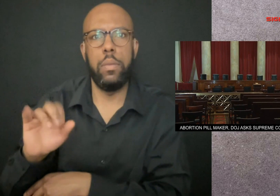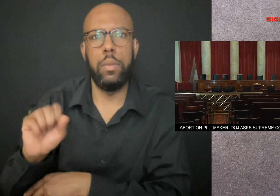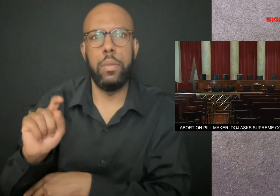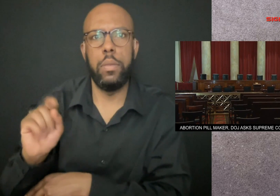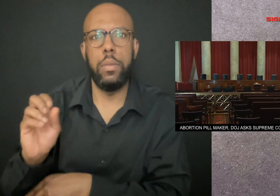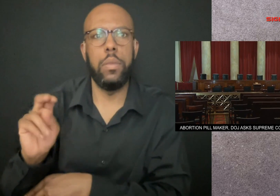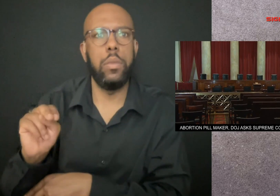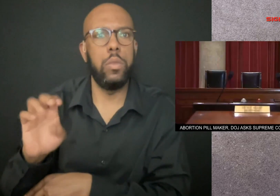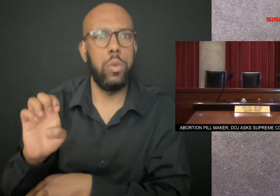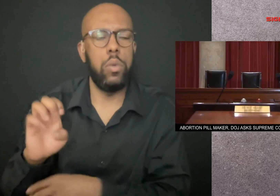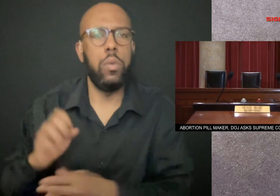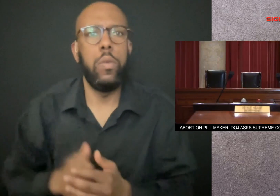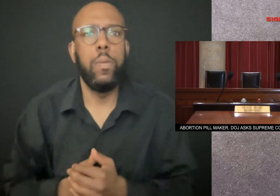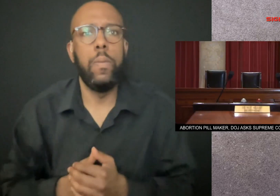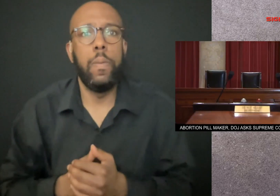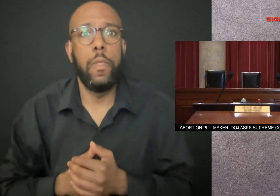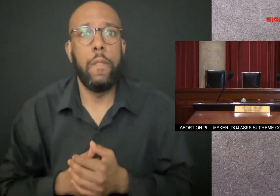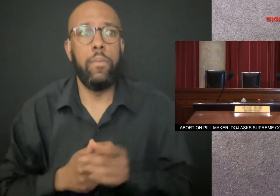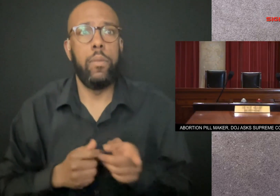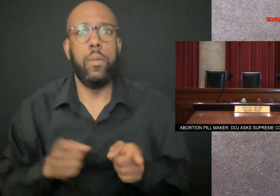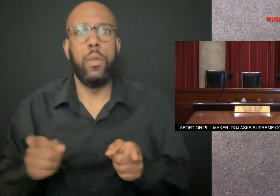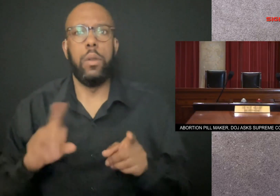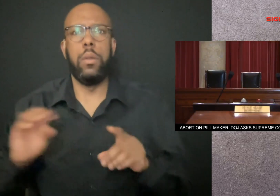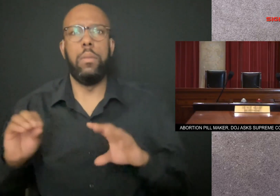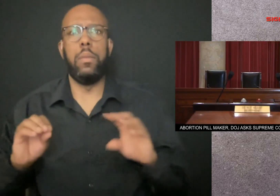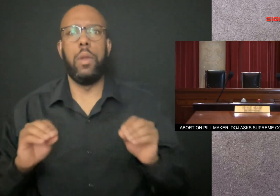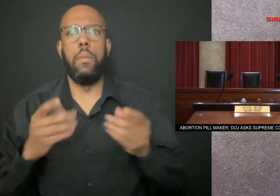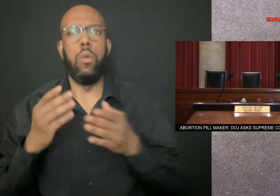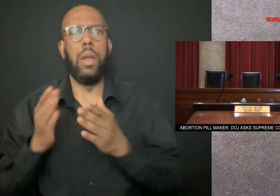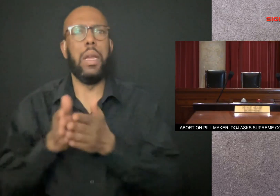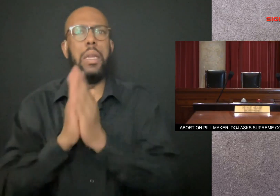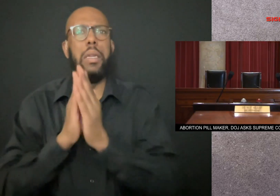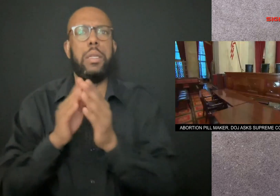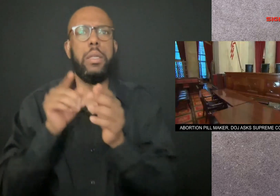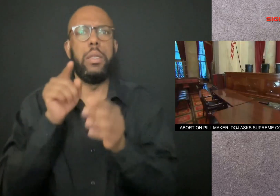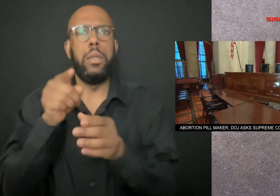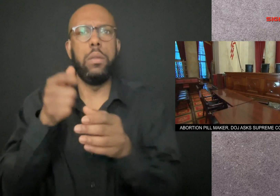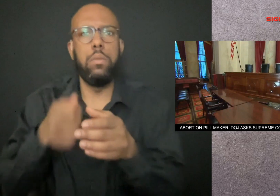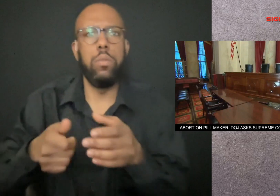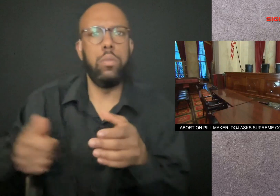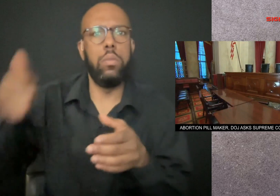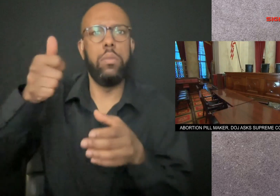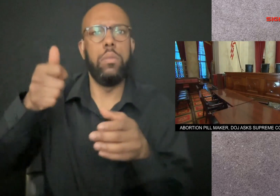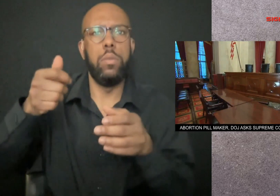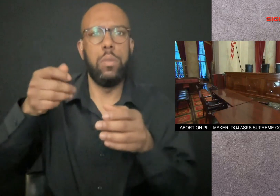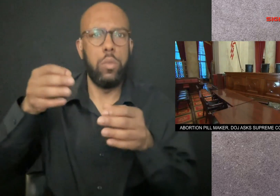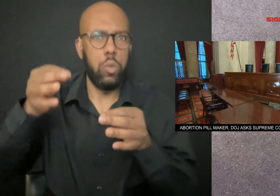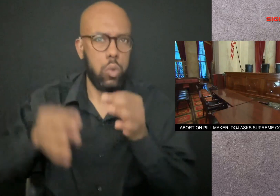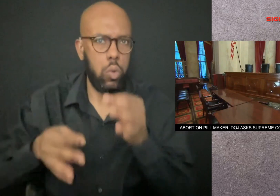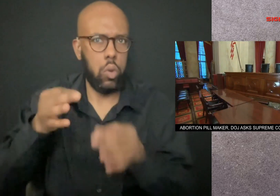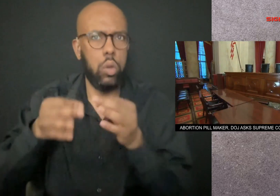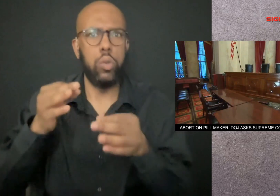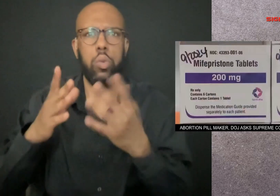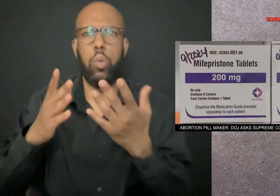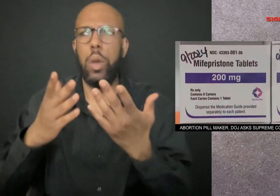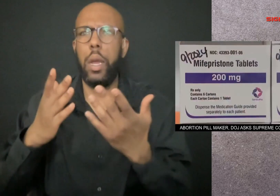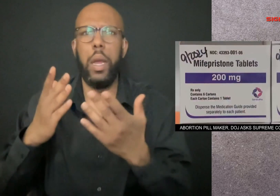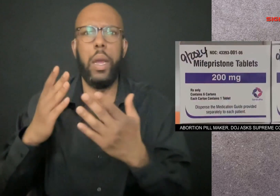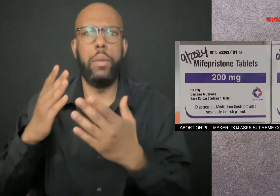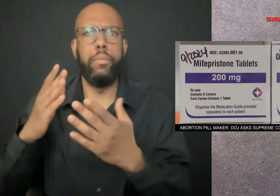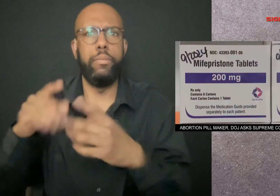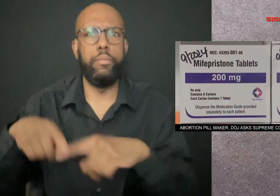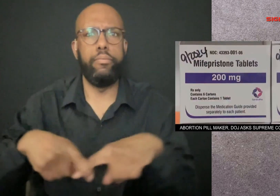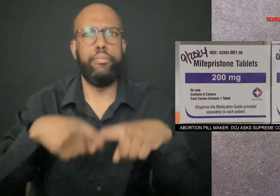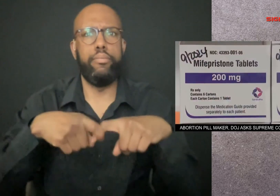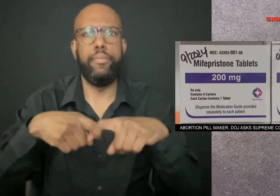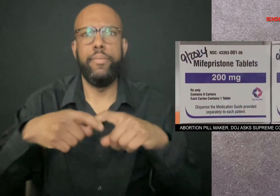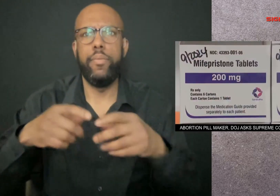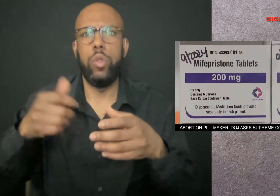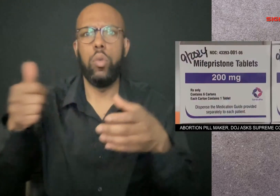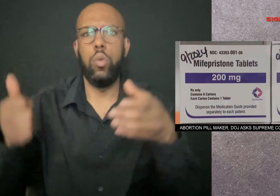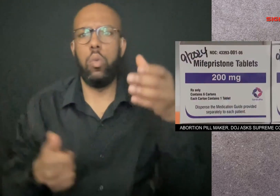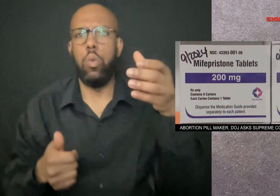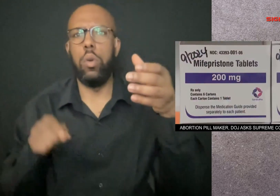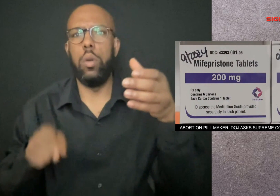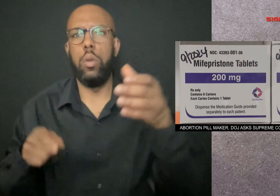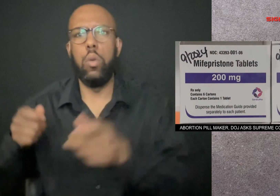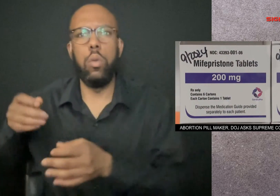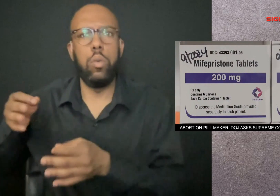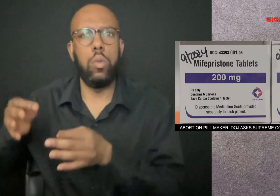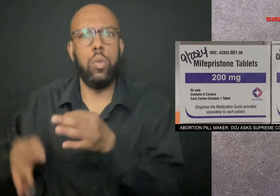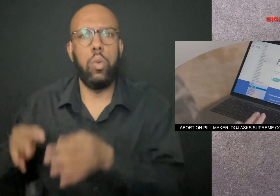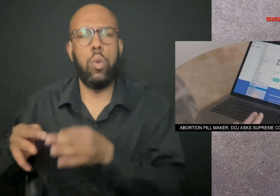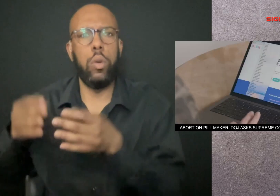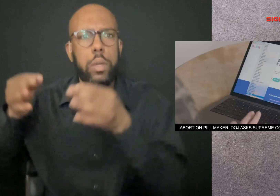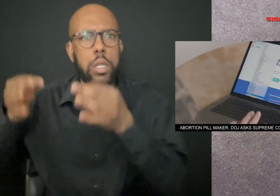about Ukrainian military capabilities and top-secret intel about Chinese weapons development